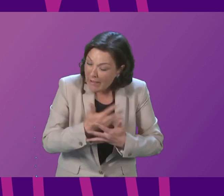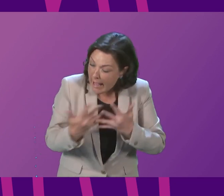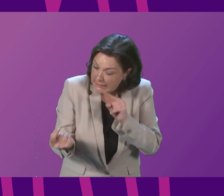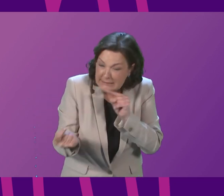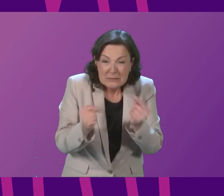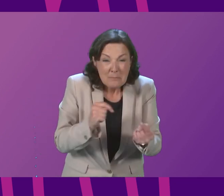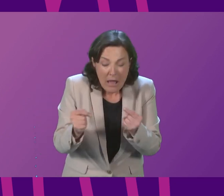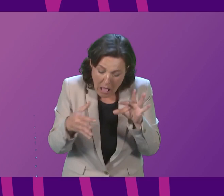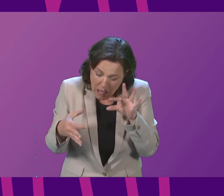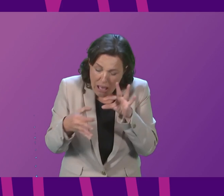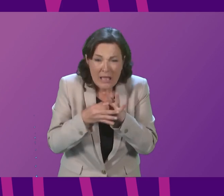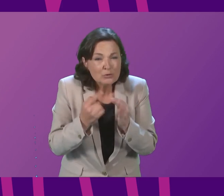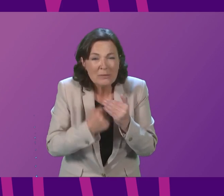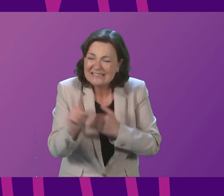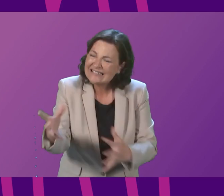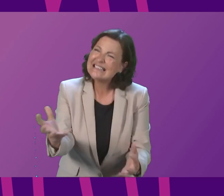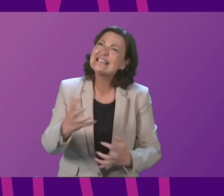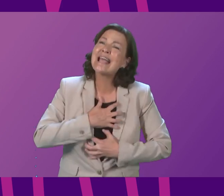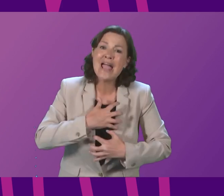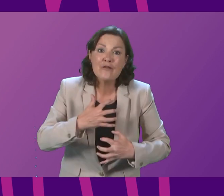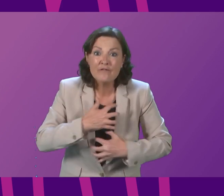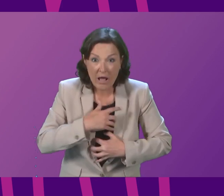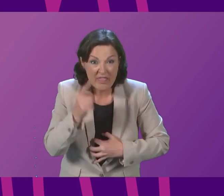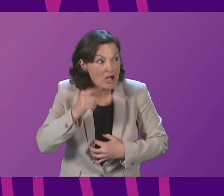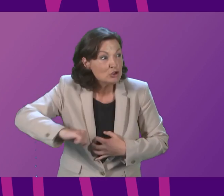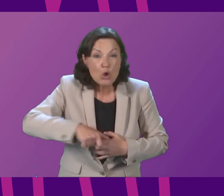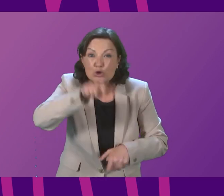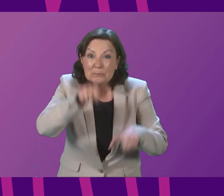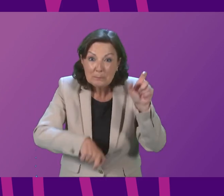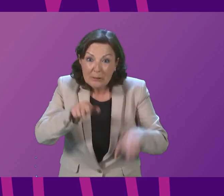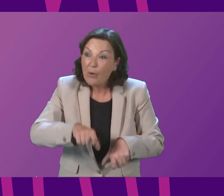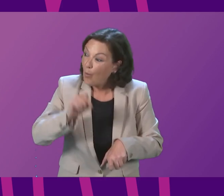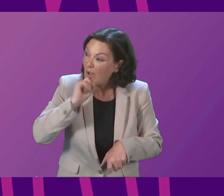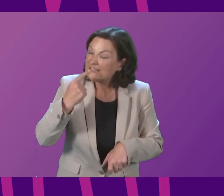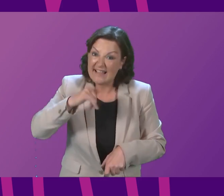independence—so terrified of the verdict of the Scottish people on independence—that